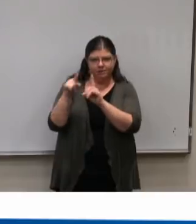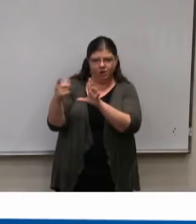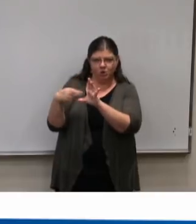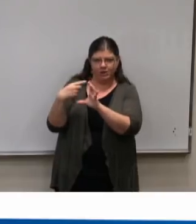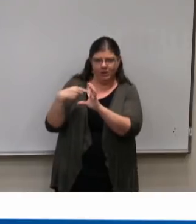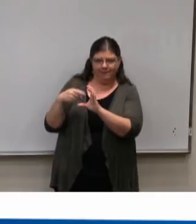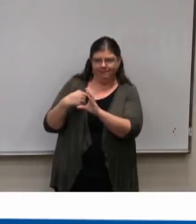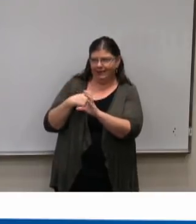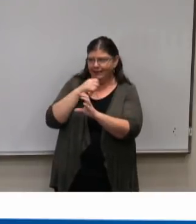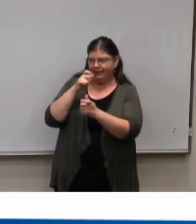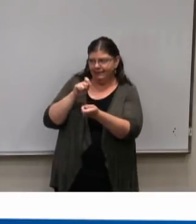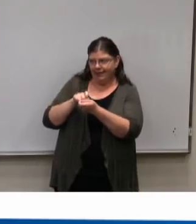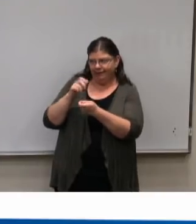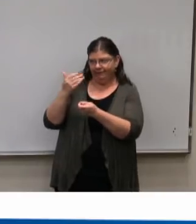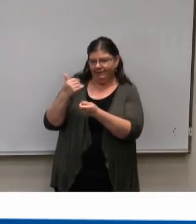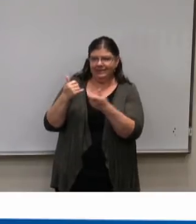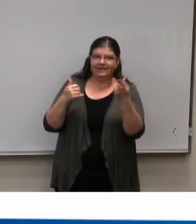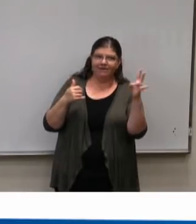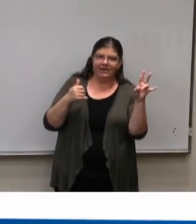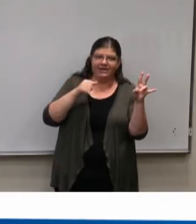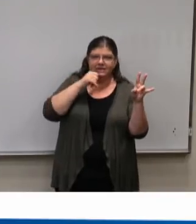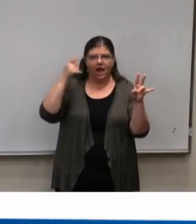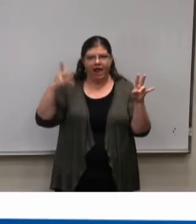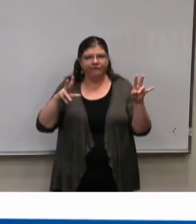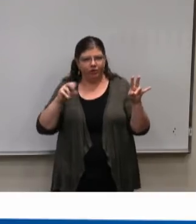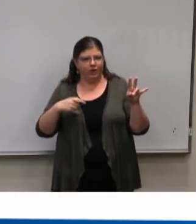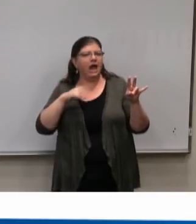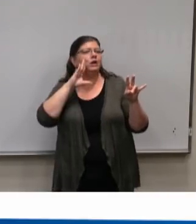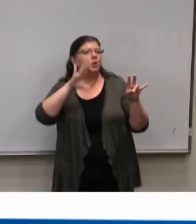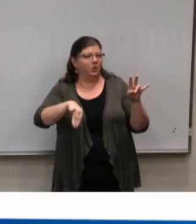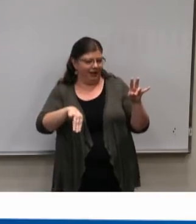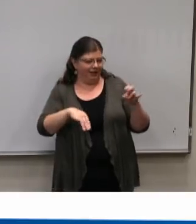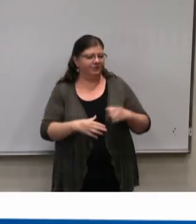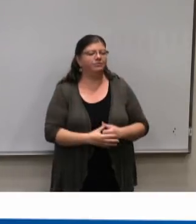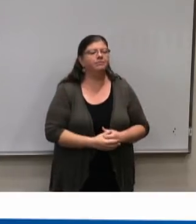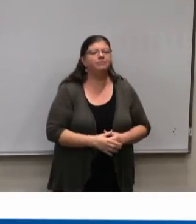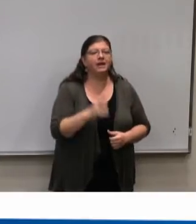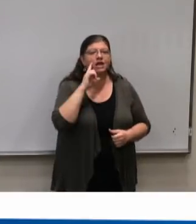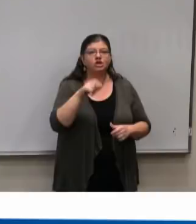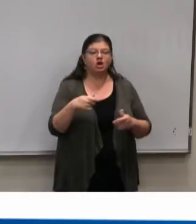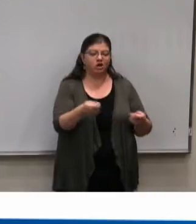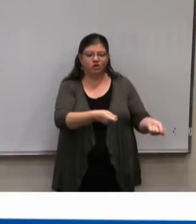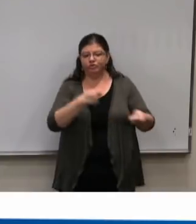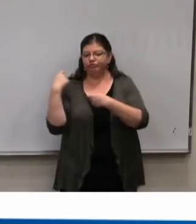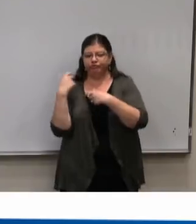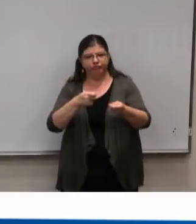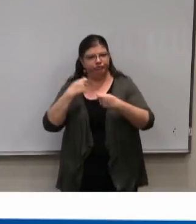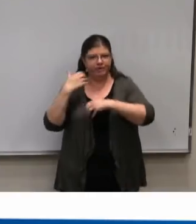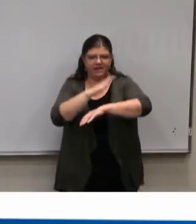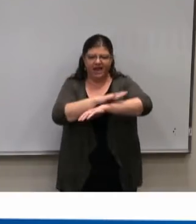I know the 17 is not half of 30 but I, I went in and just started dragging desks out into the into the courtyard